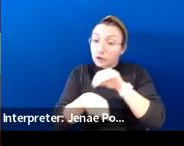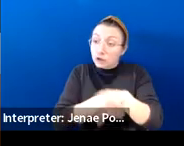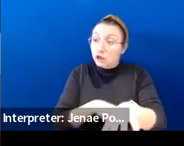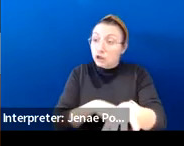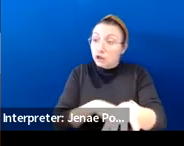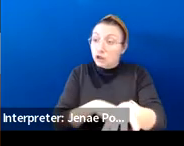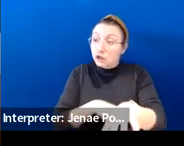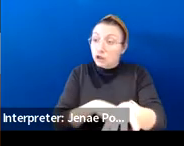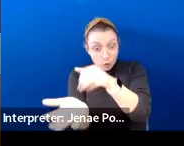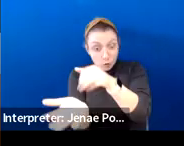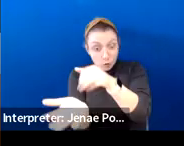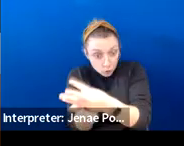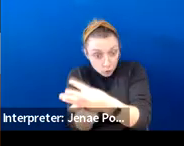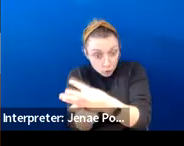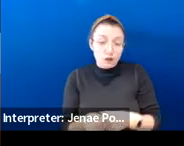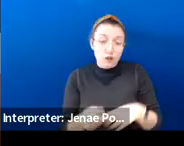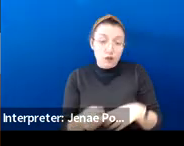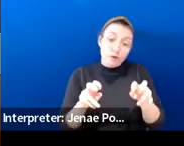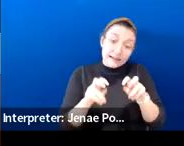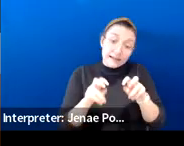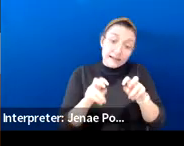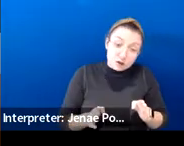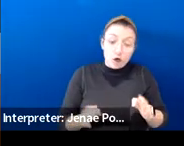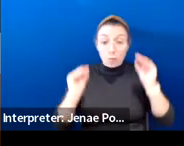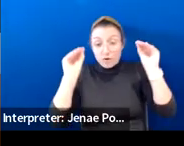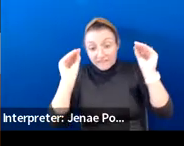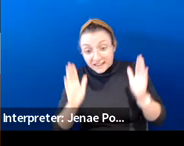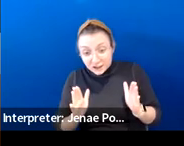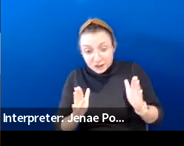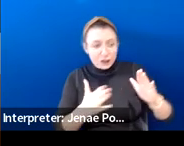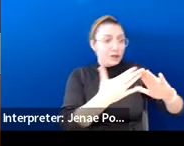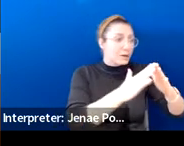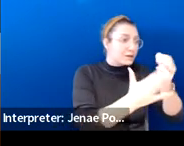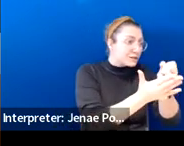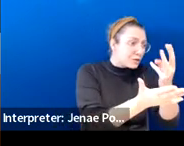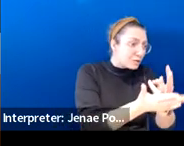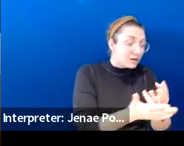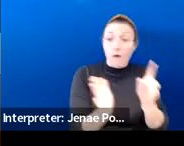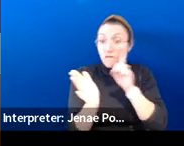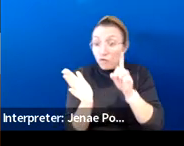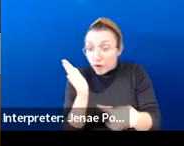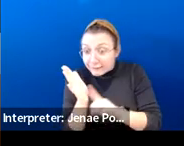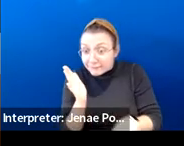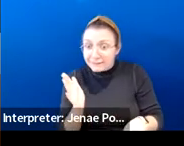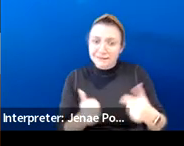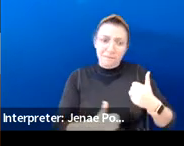researcher, professor, community social worker working in forensics, military and public health.